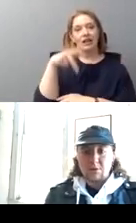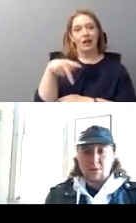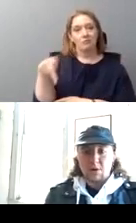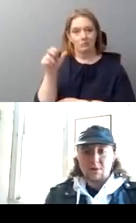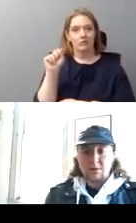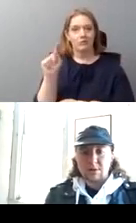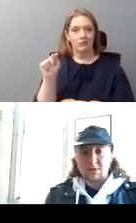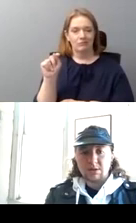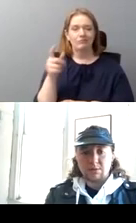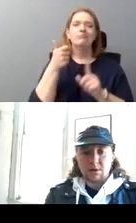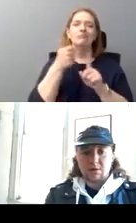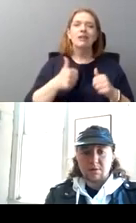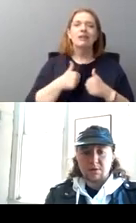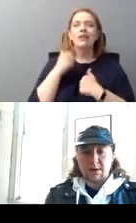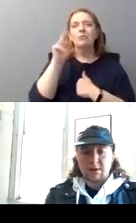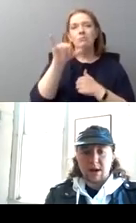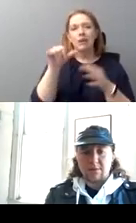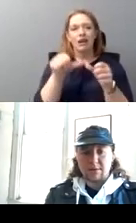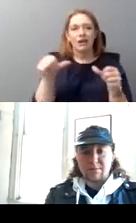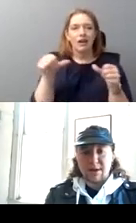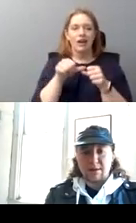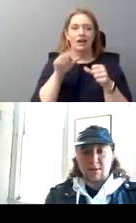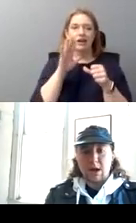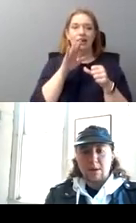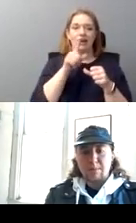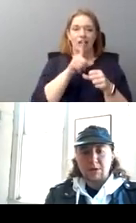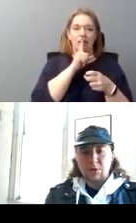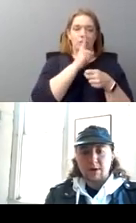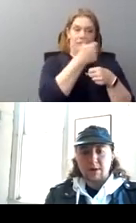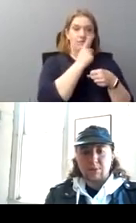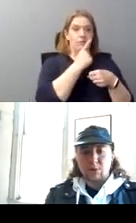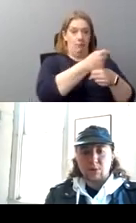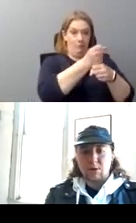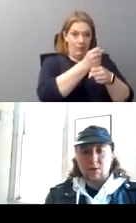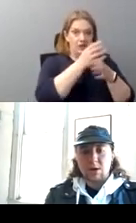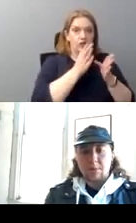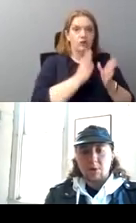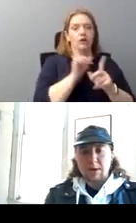whose art seamlessly flowed from his layered life as a maker, mentor and explorer. Born in